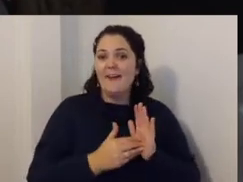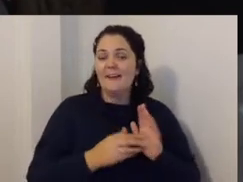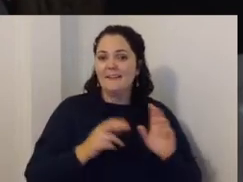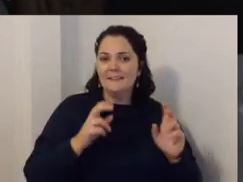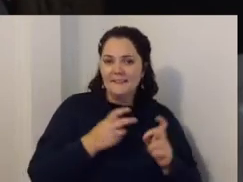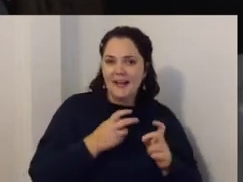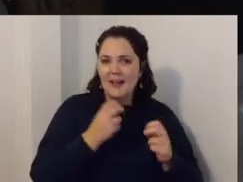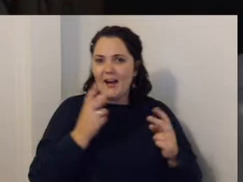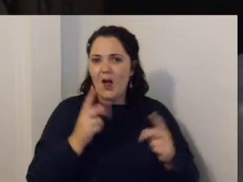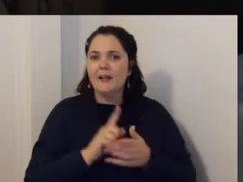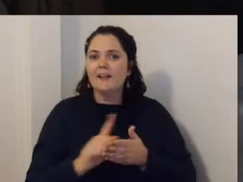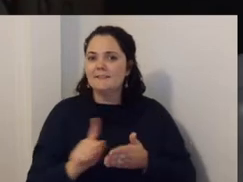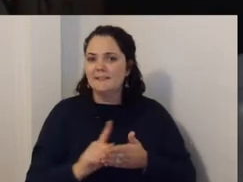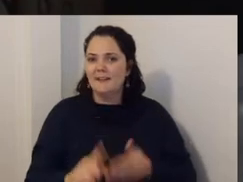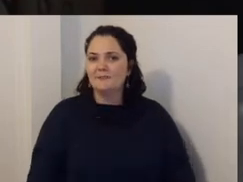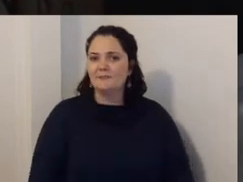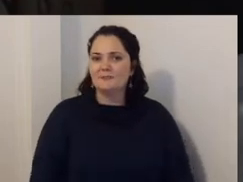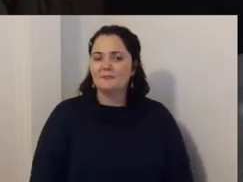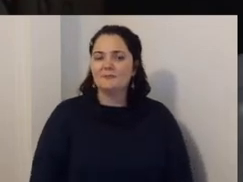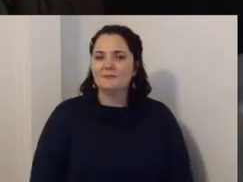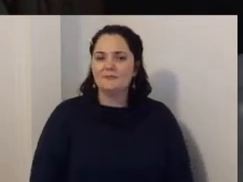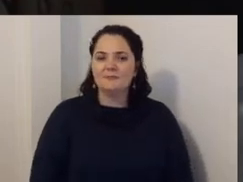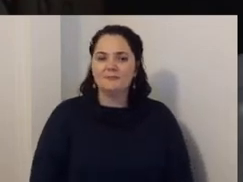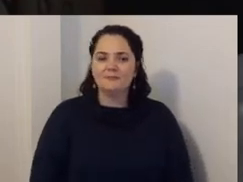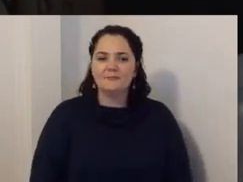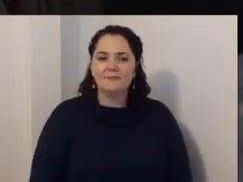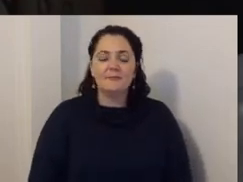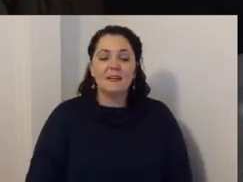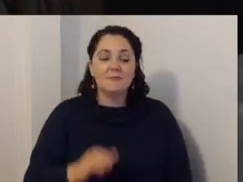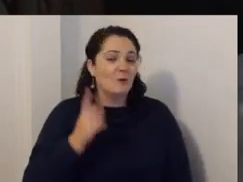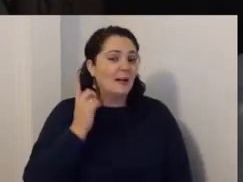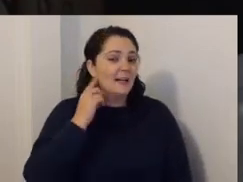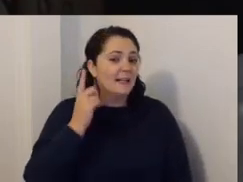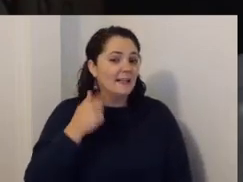that you have those contours alright so I'm gonna go you might even hear me scratching away